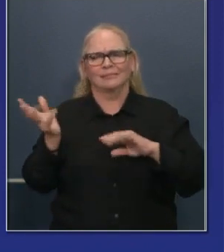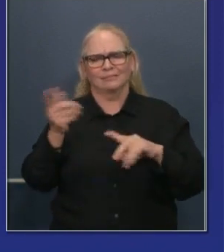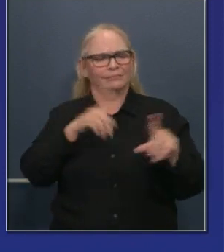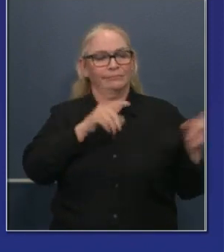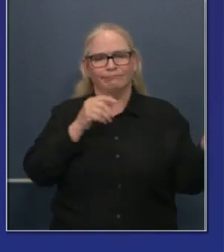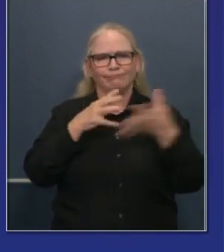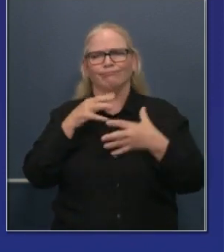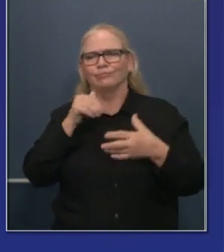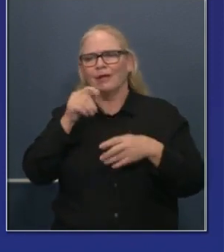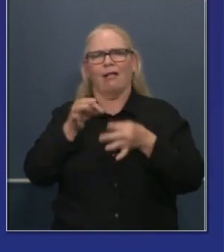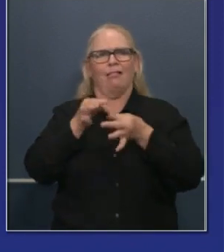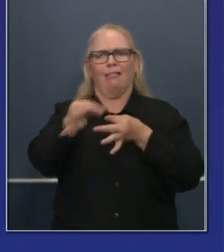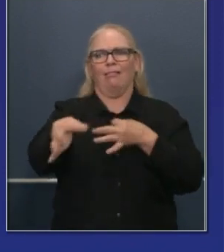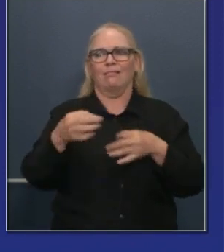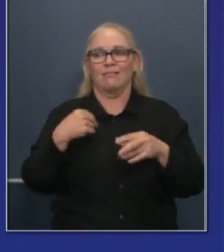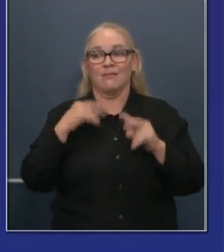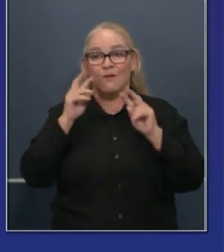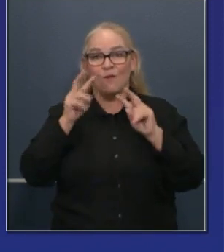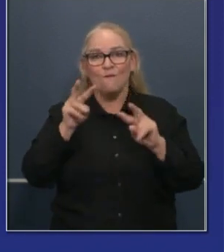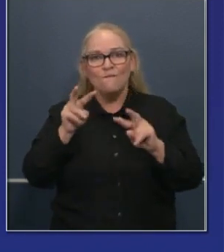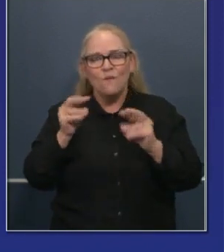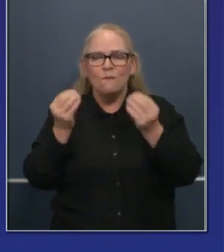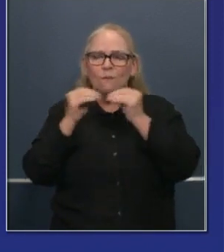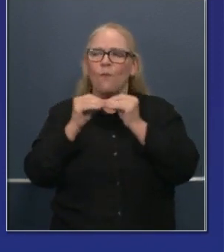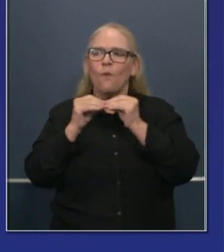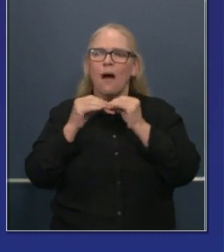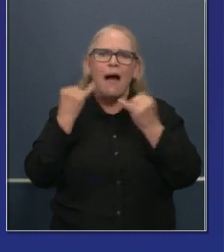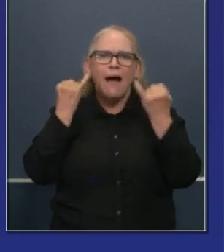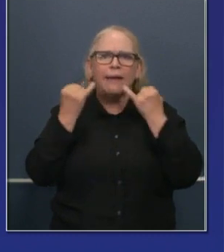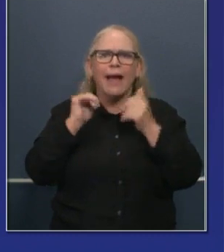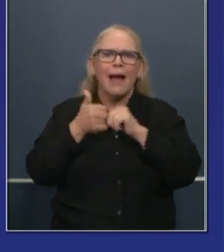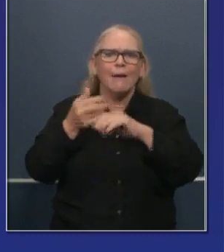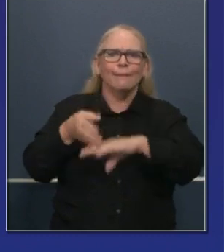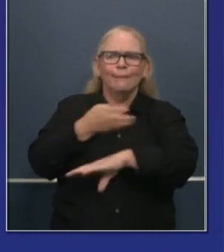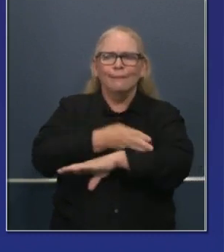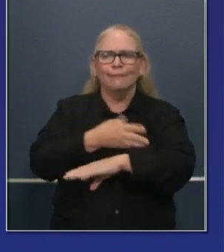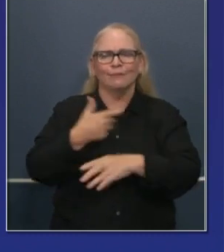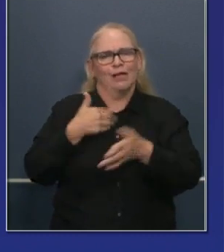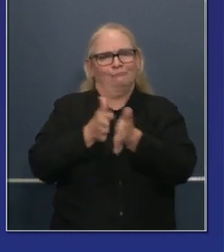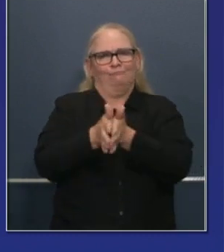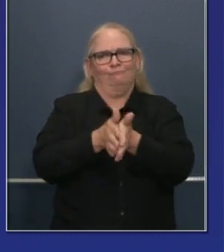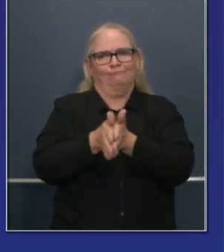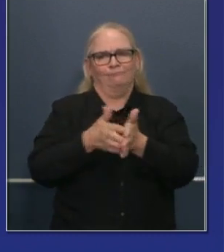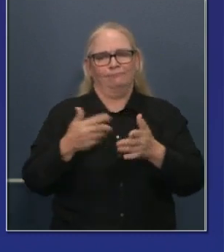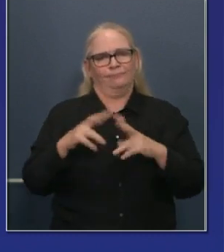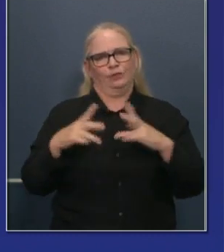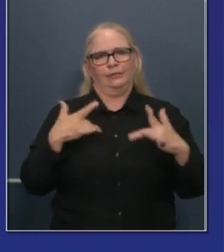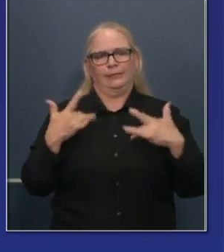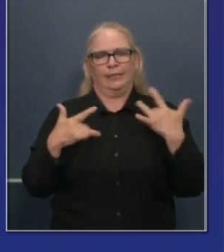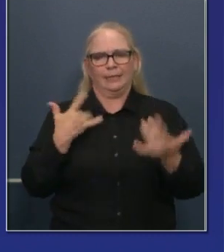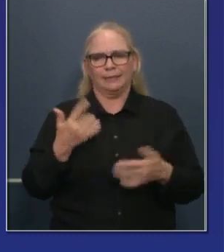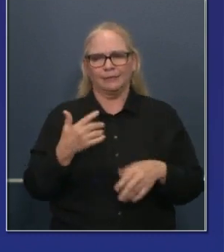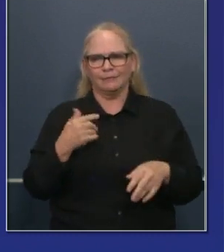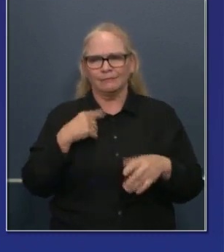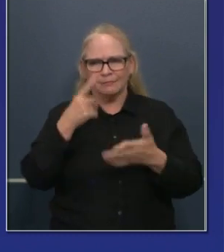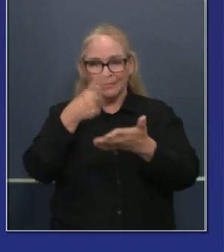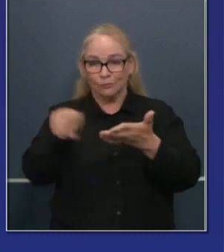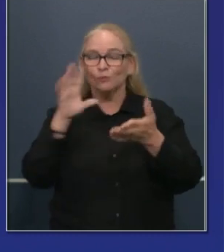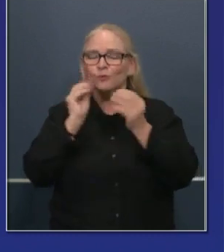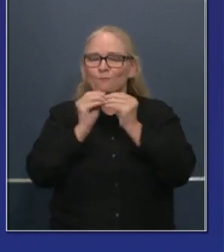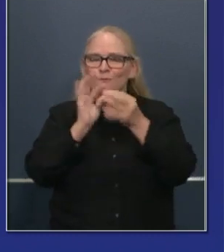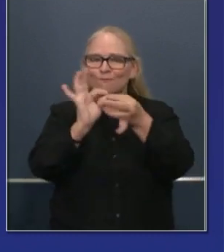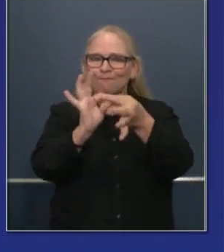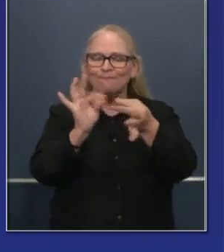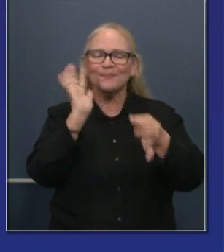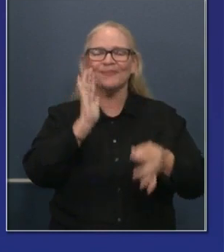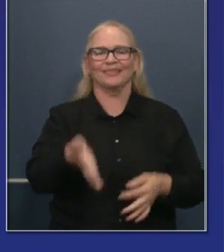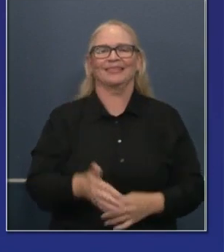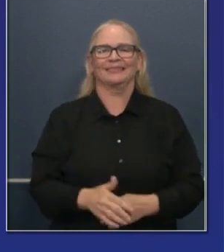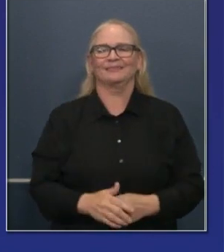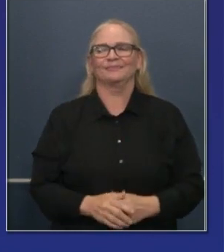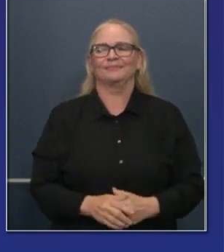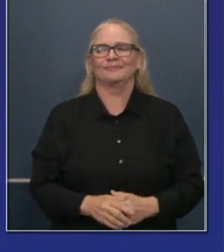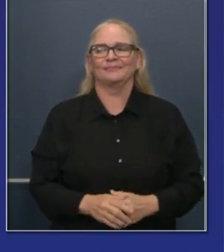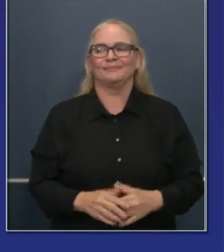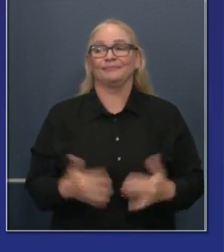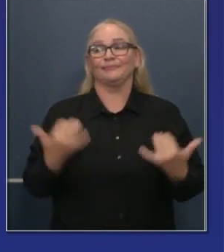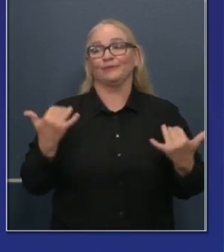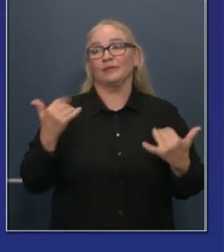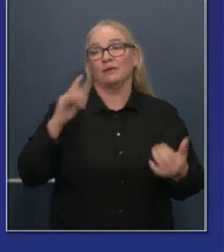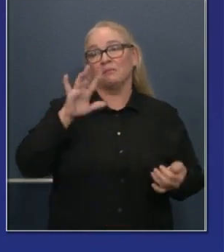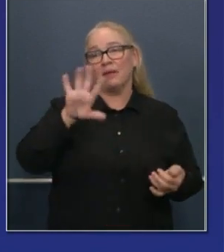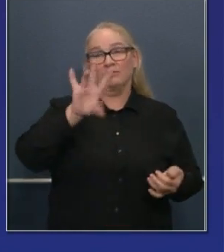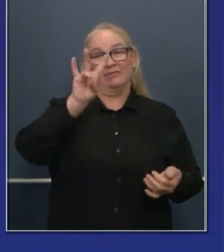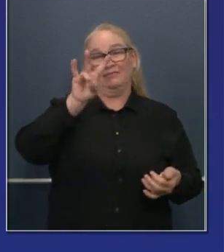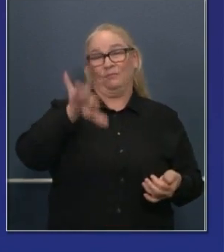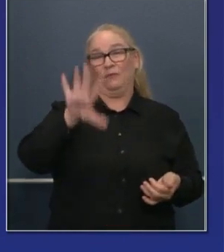AT WE HAVE A SURPRISE RELATED TO A NEW STRATEGY NEXT WEEK RELATED TO TESTING, THAT I AM ALSO LOOKING FORWARD TO MAKING PUBLIC, A PARTNERSHIP FOR MORE INNOVATION IN THIS SPACE.